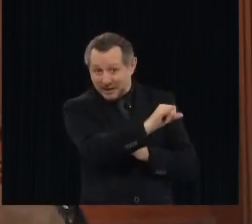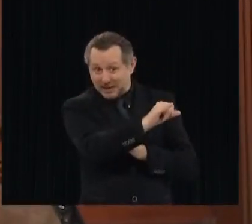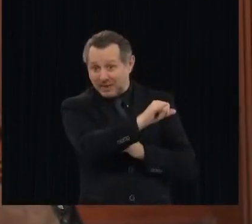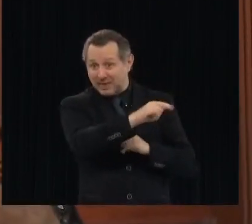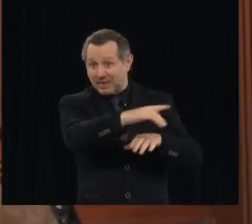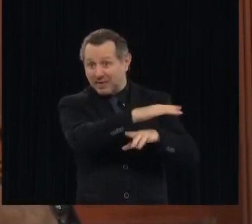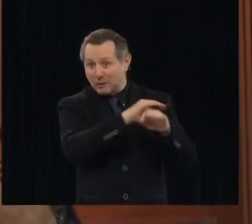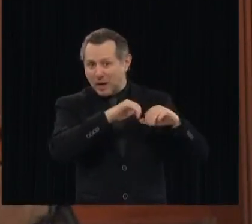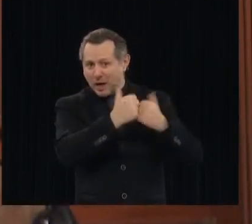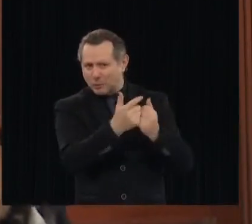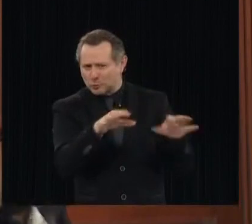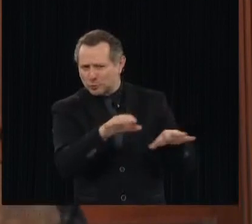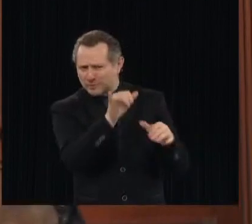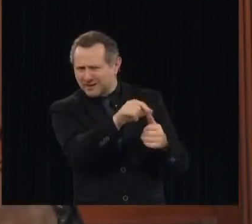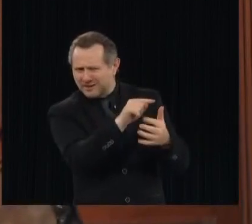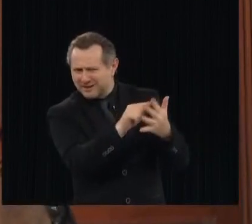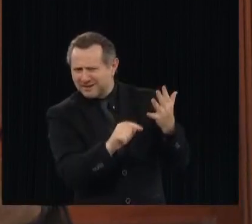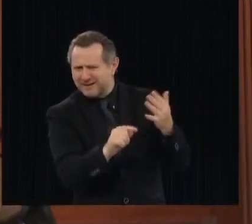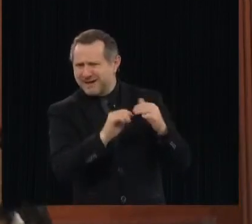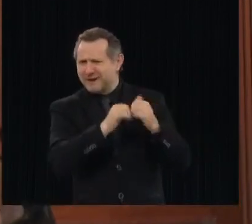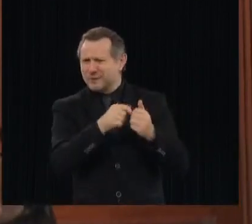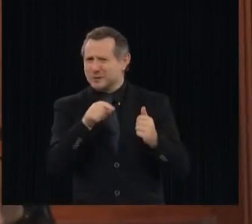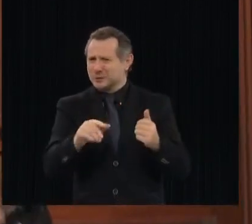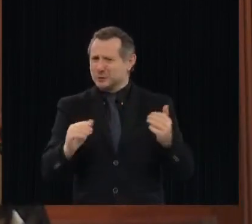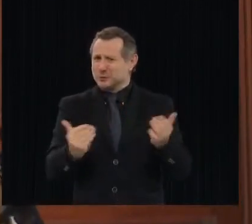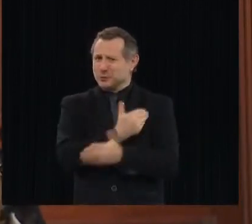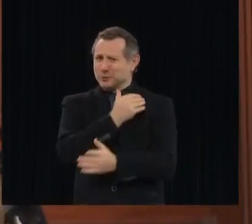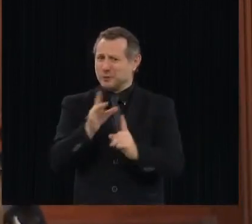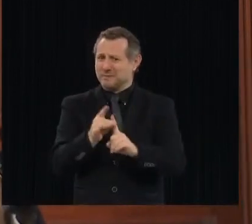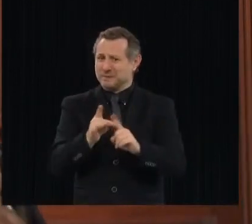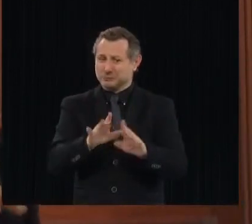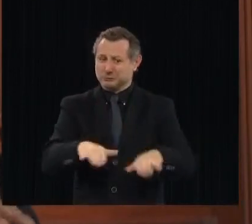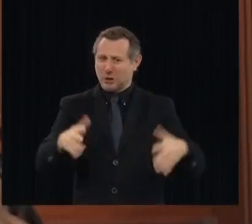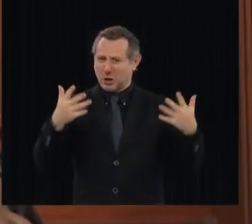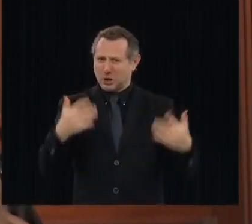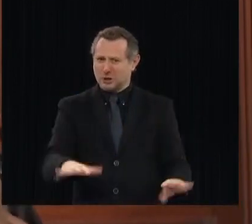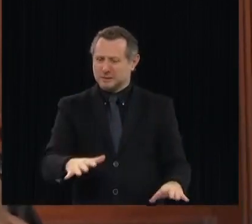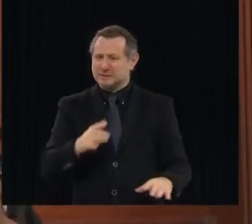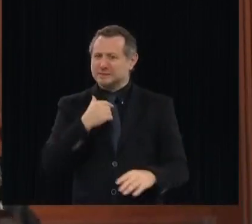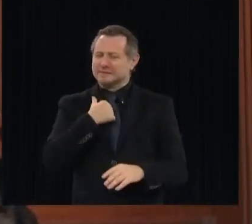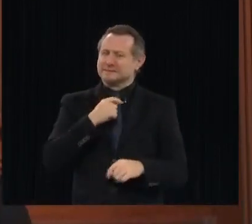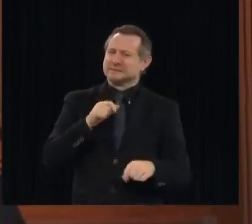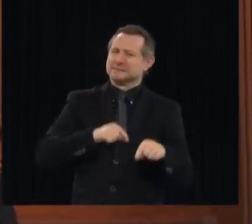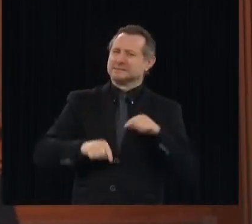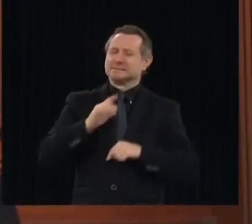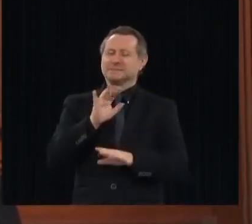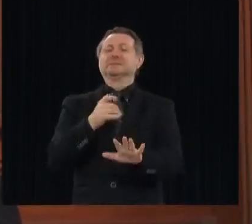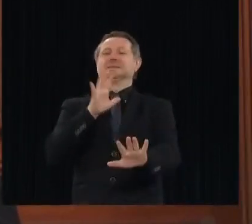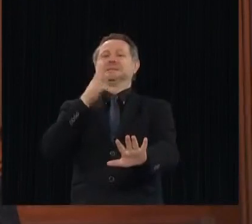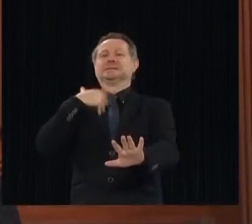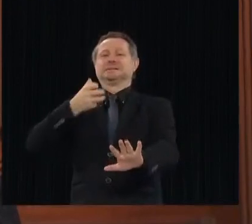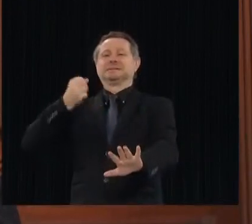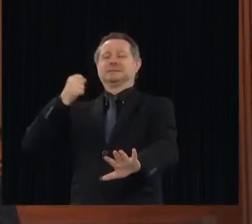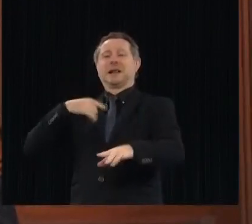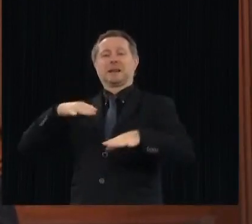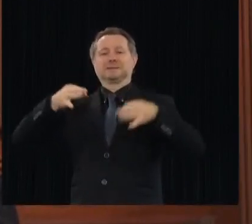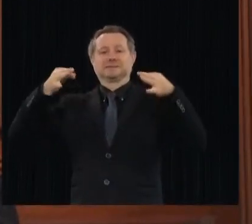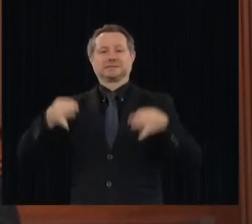CARE. AS FAR AS CAMPS WHERE PEOPLE ARE SLEEPING AWAY, HOW YOU DO THAT